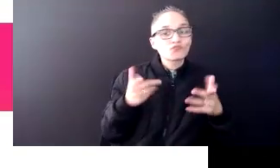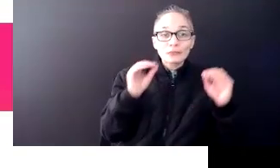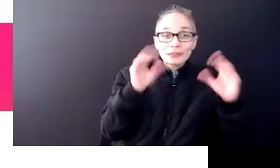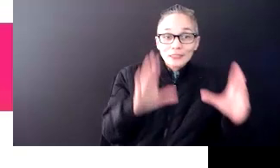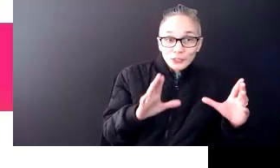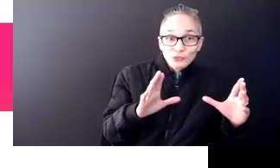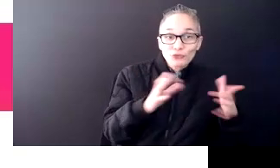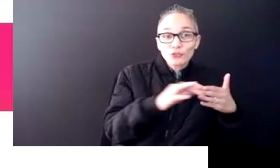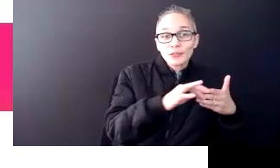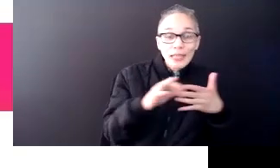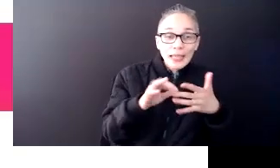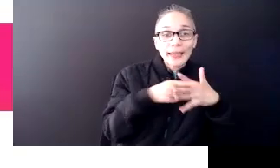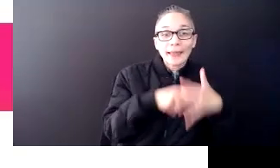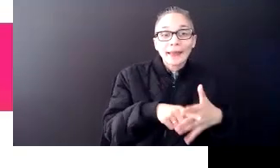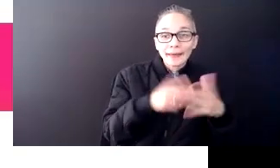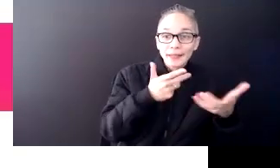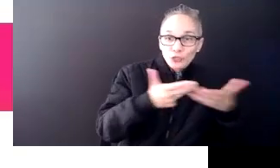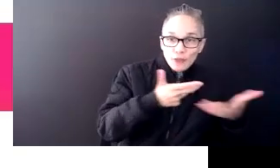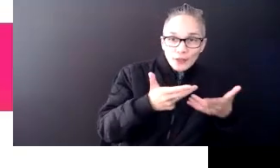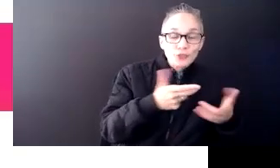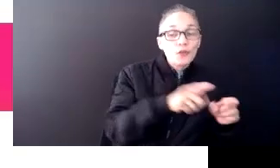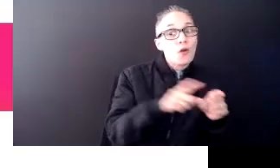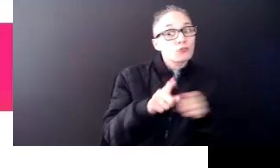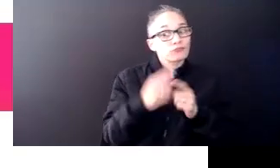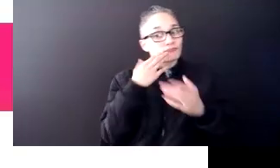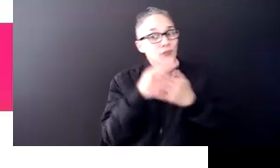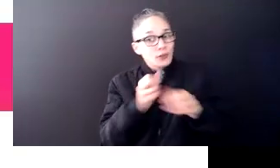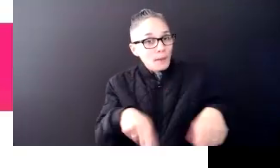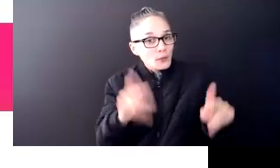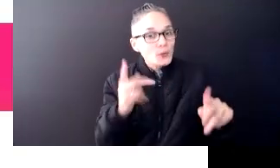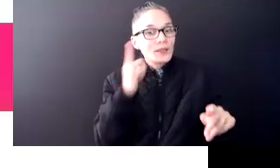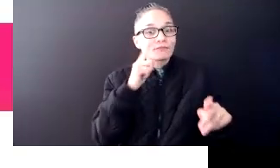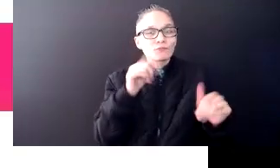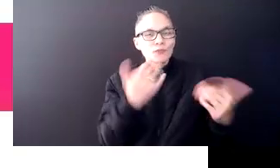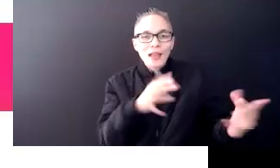interaction and also opportunities for providing student feedback.